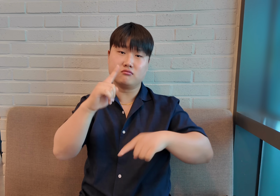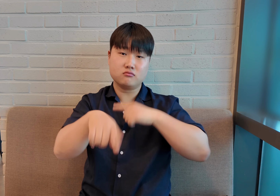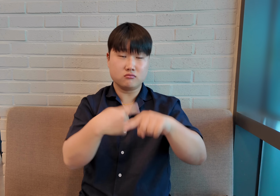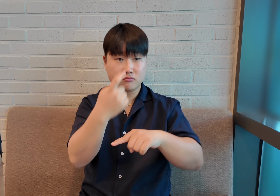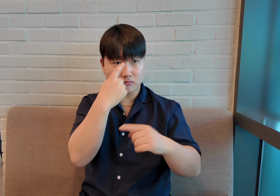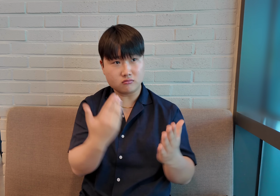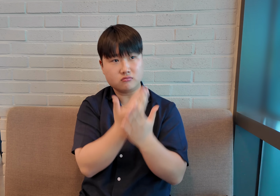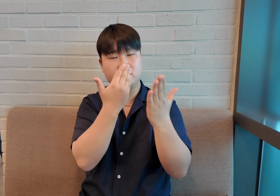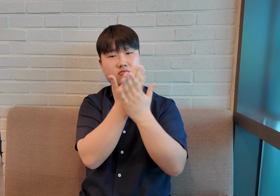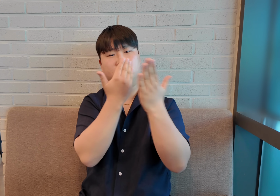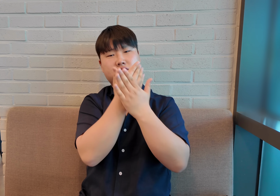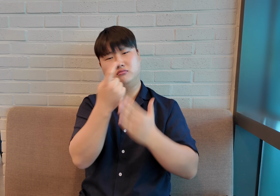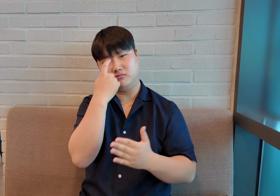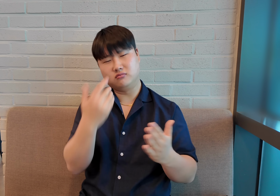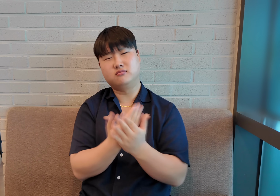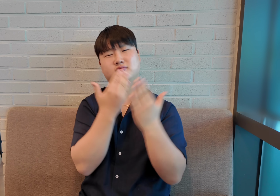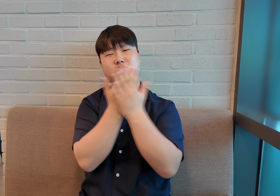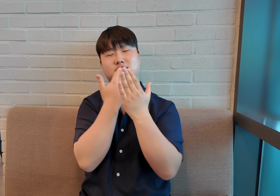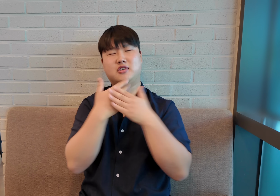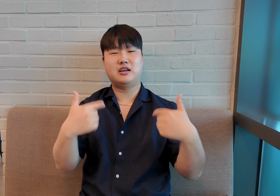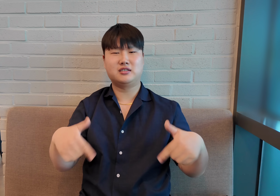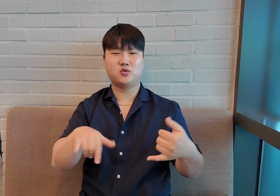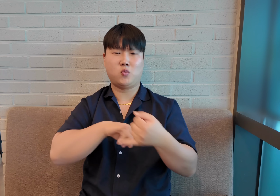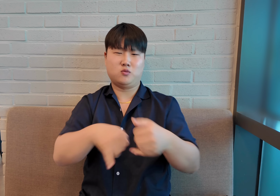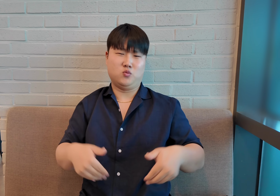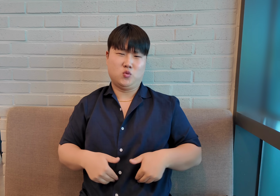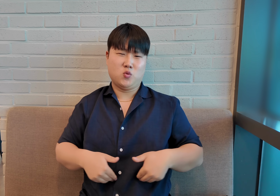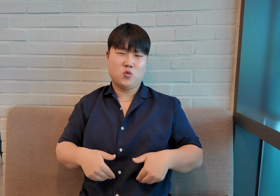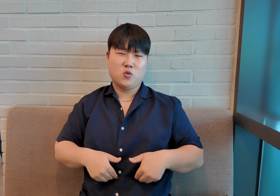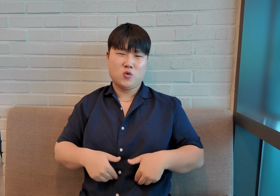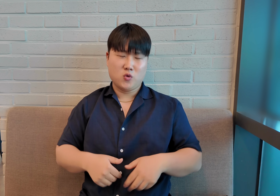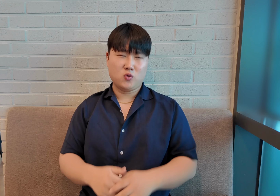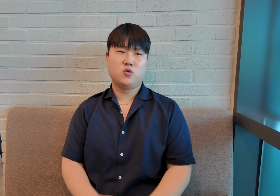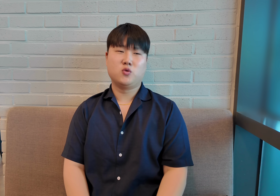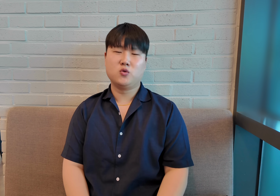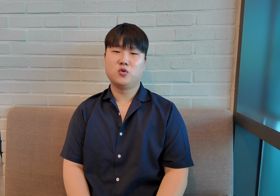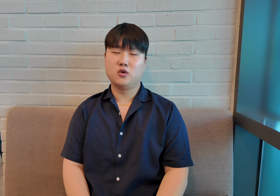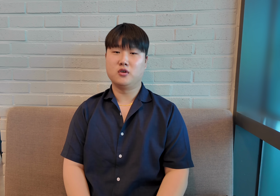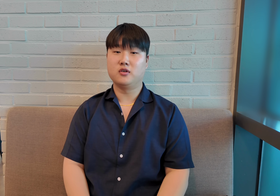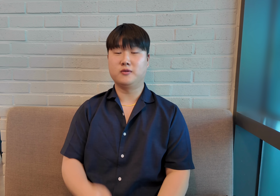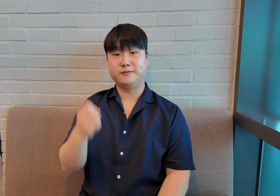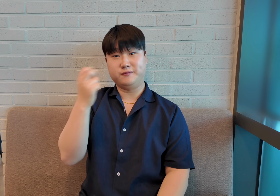Learn sign language, build your skills, study again, build your skills, and repeat.